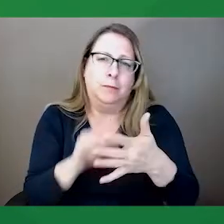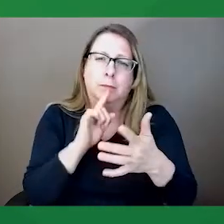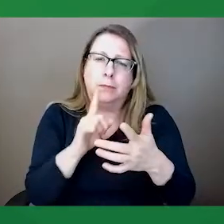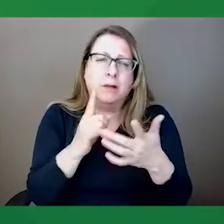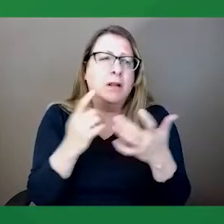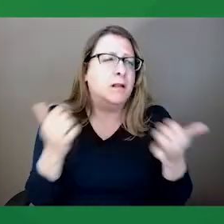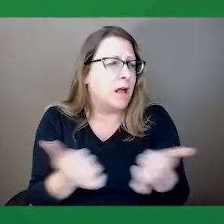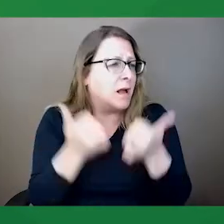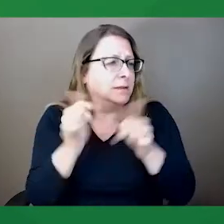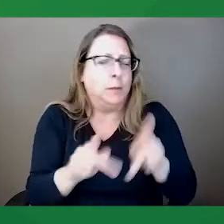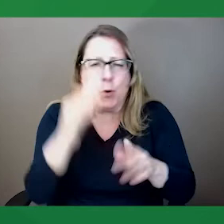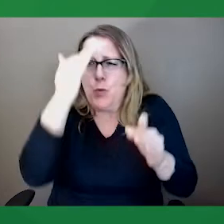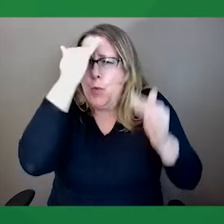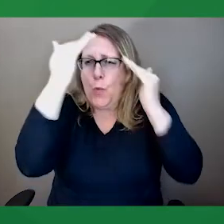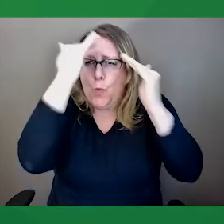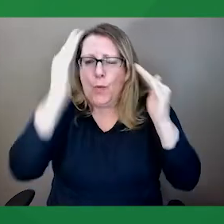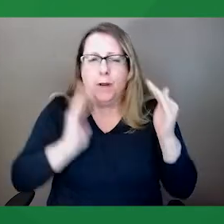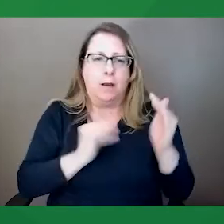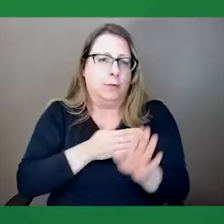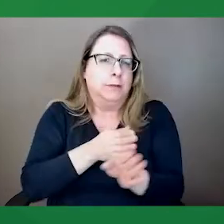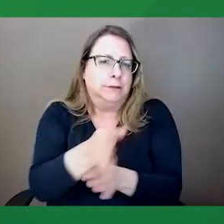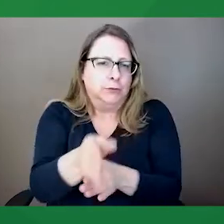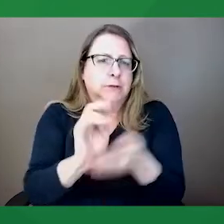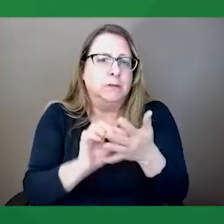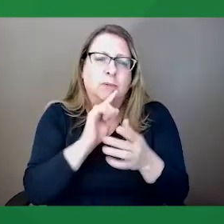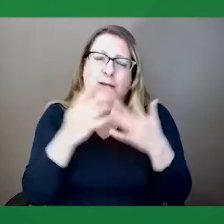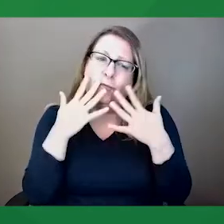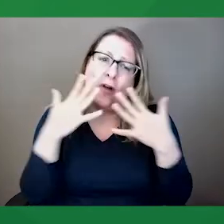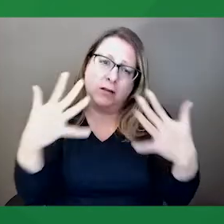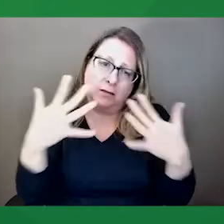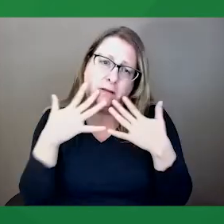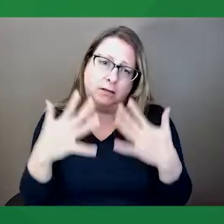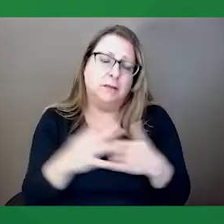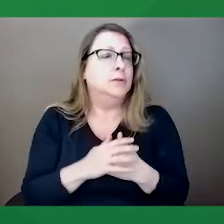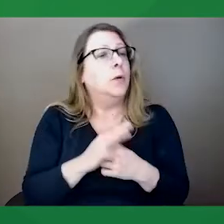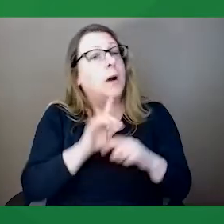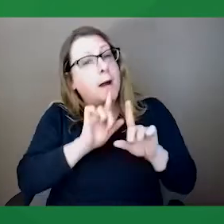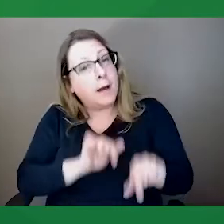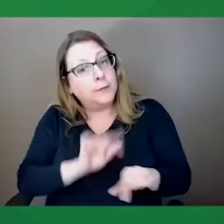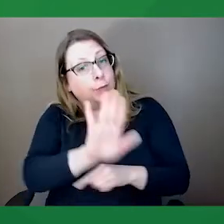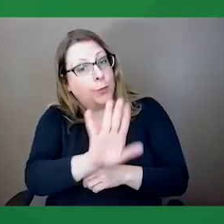You have big names here. They're super friendly, so reach out.